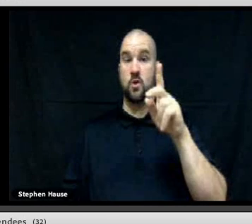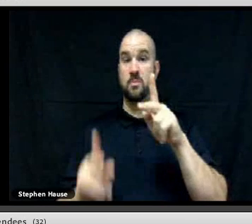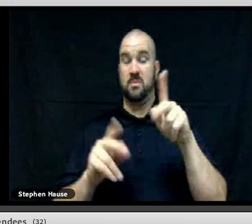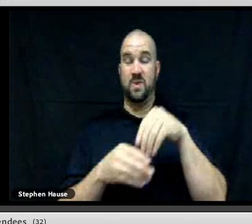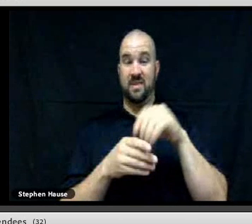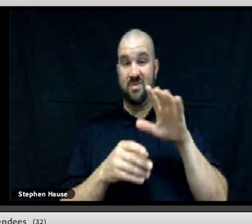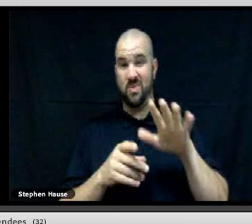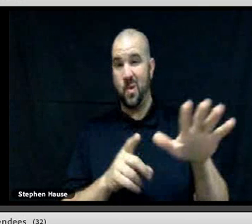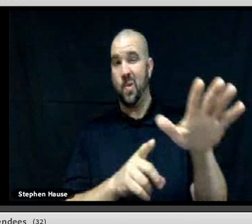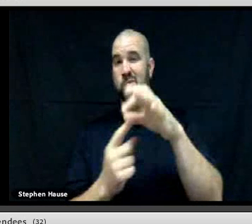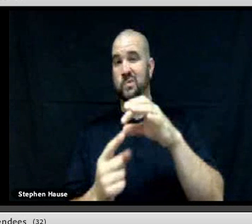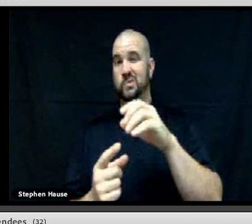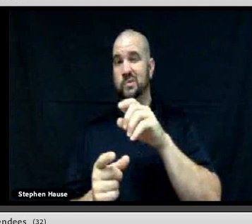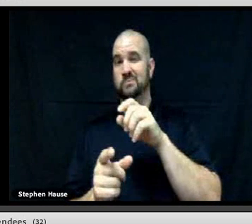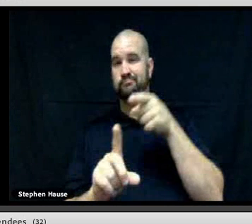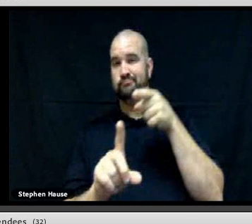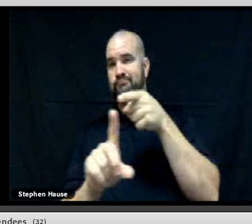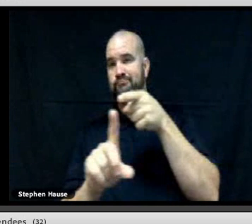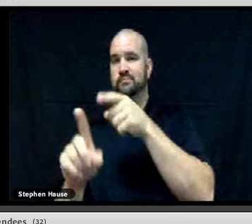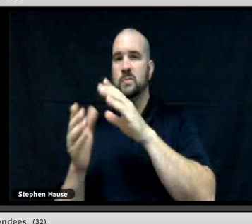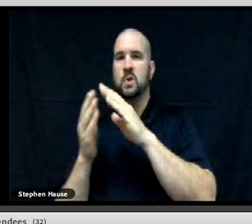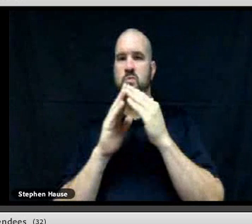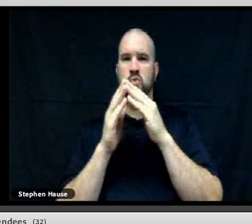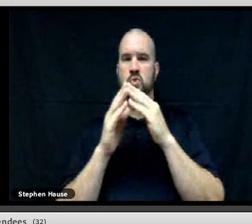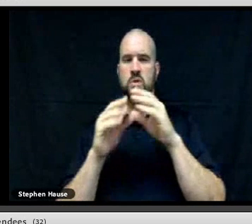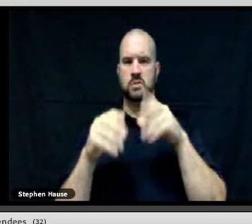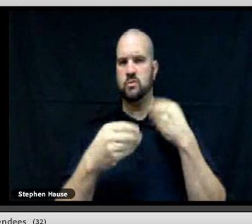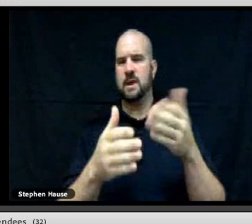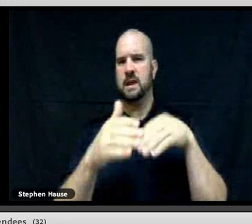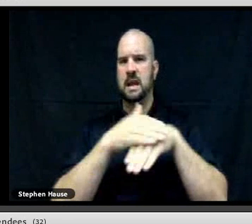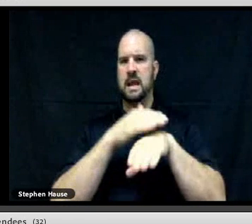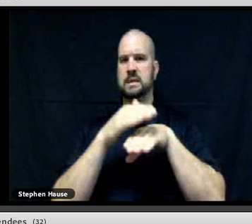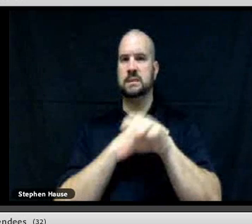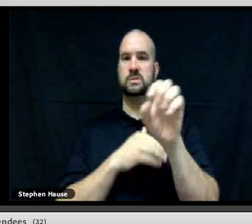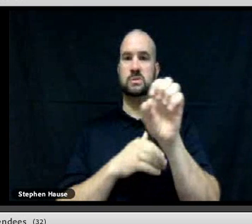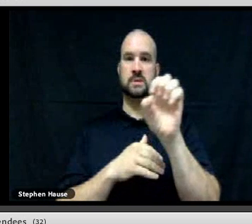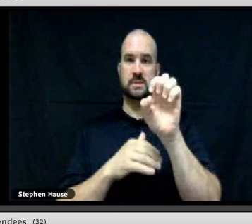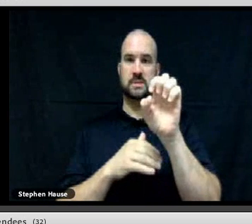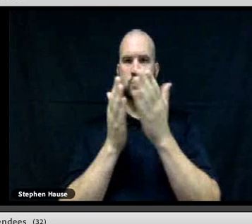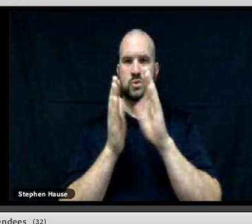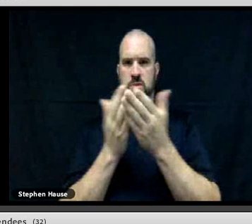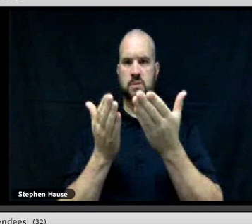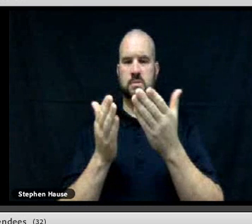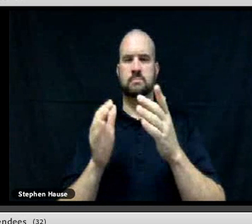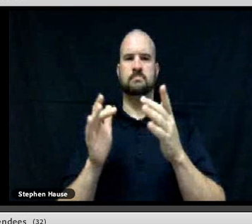um, some e-books -- uh, access to e-books. The second, uh, e-books project that they contribute